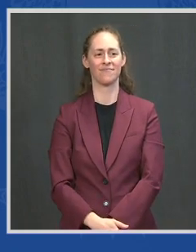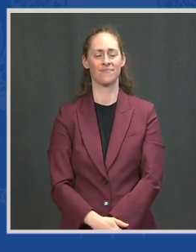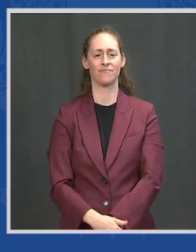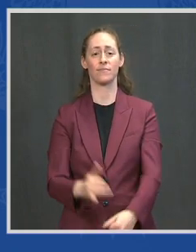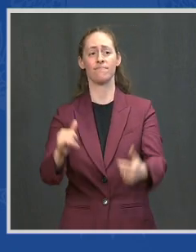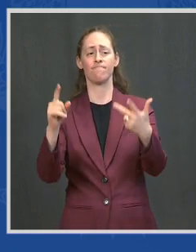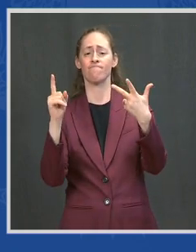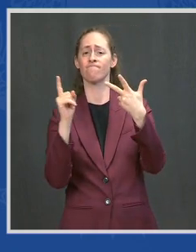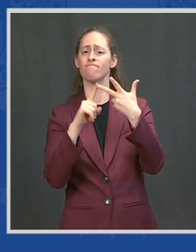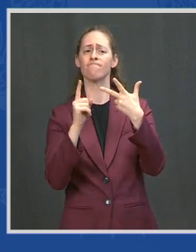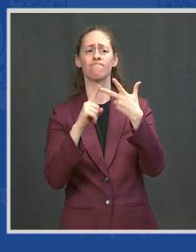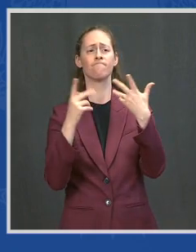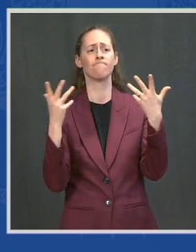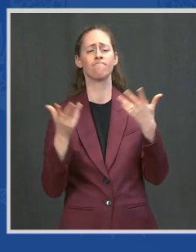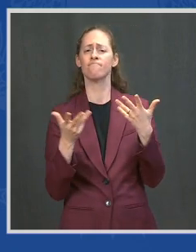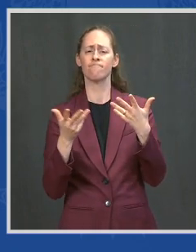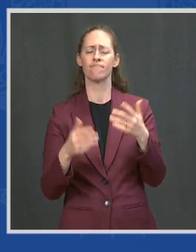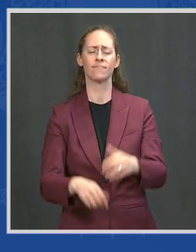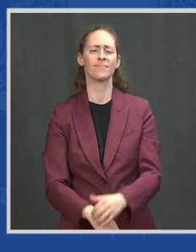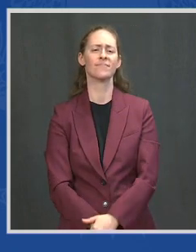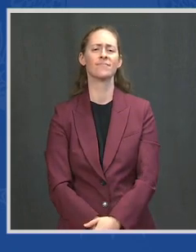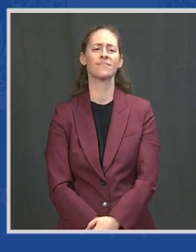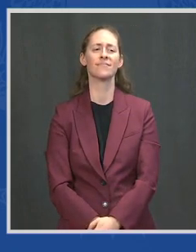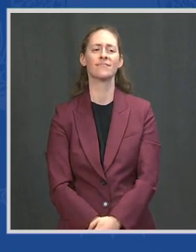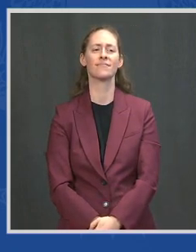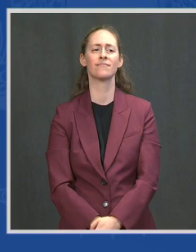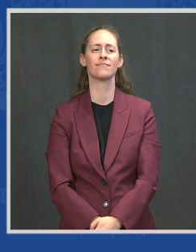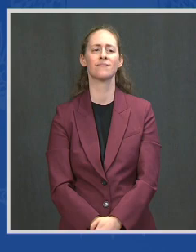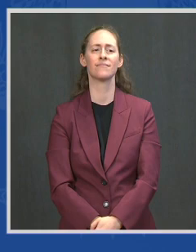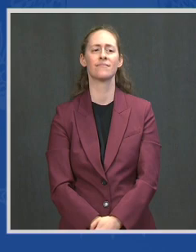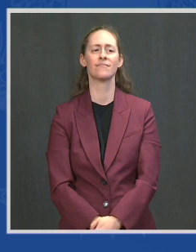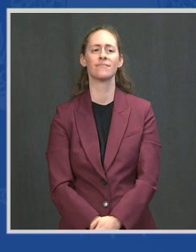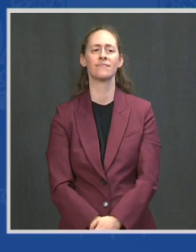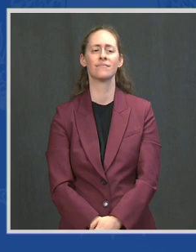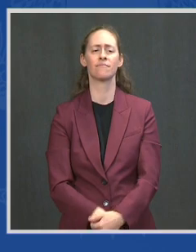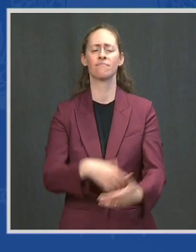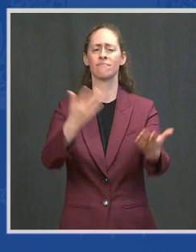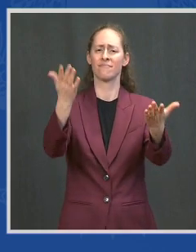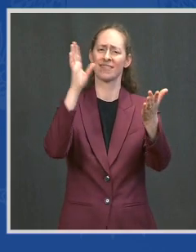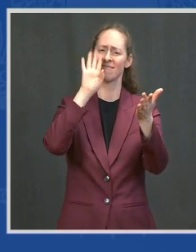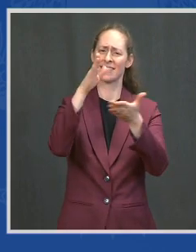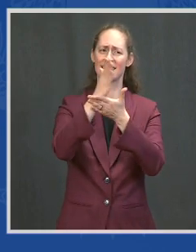who still aren't sure they want to get vaccinated. We've seen the confidence in vaccines